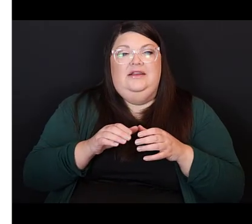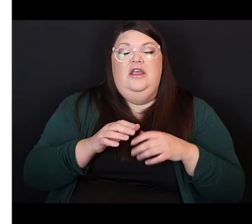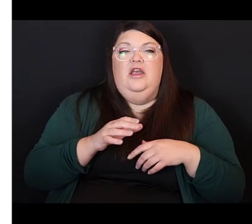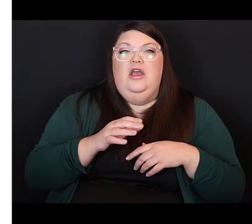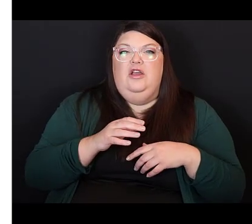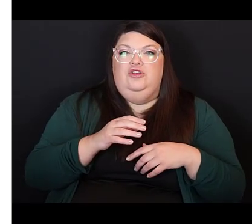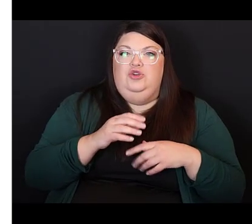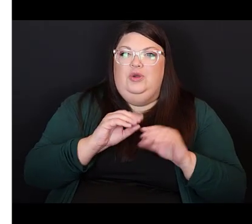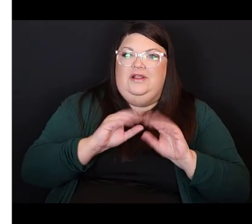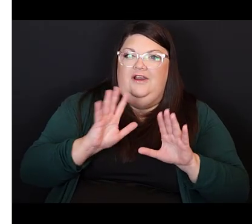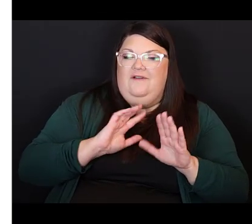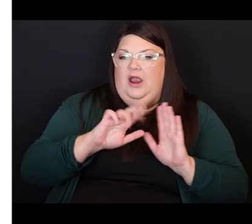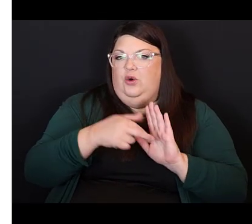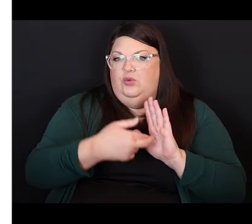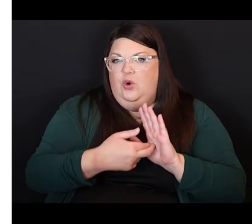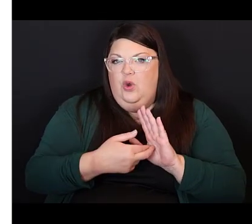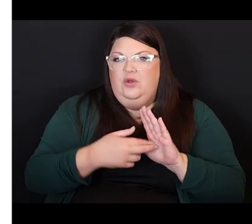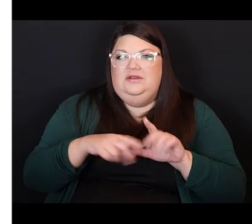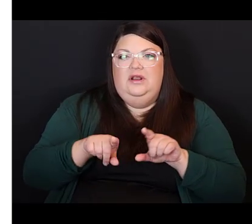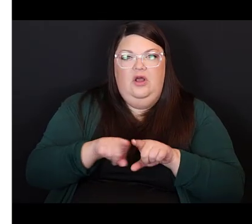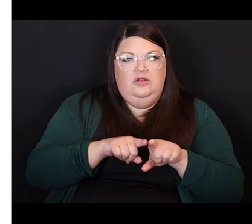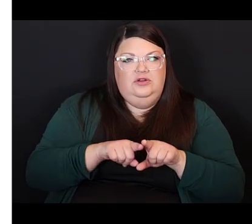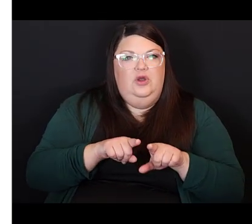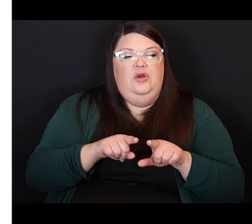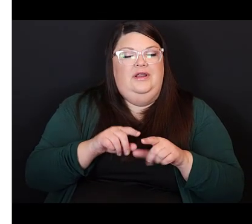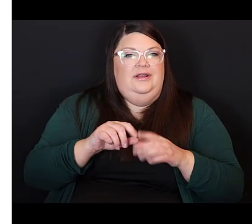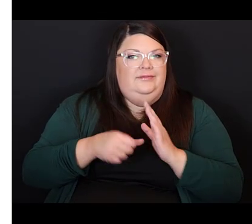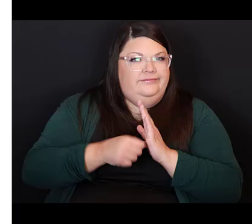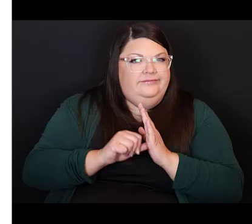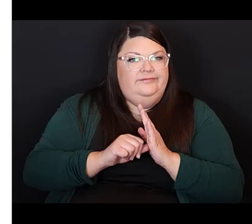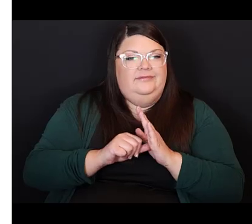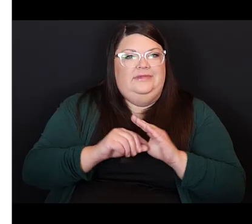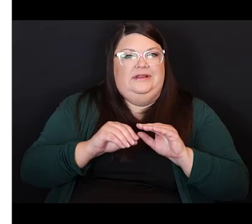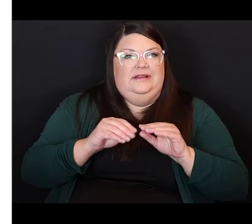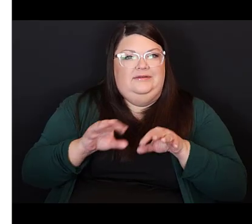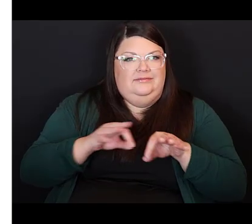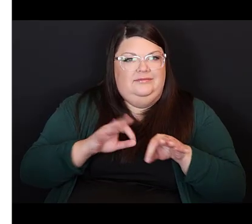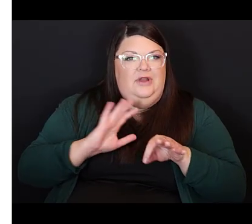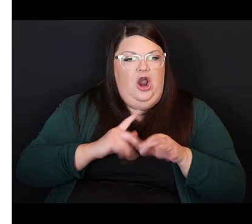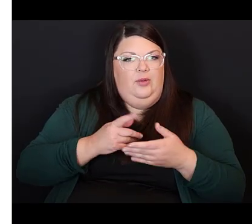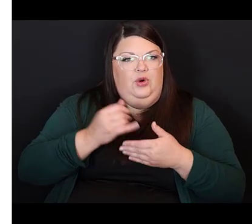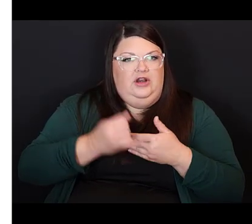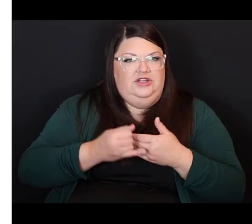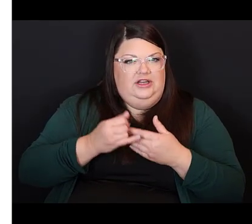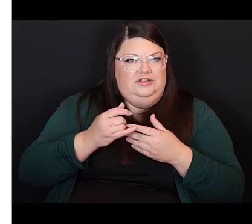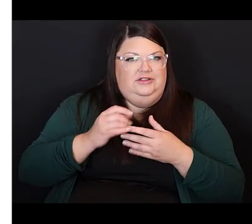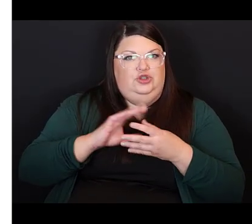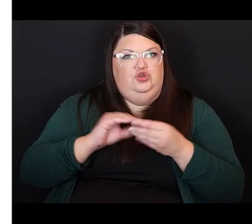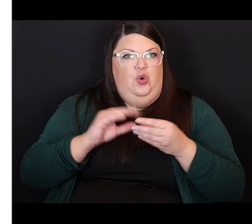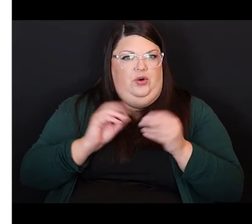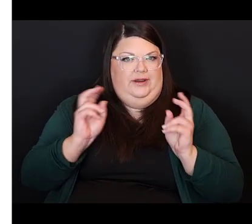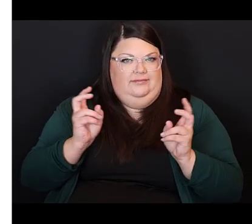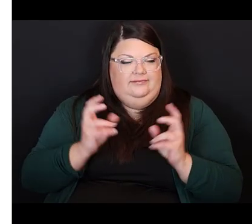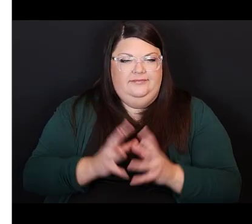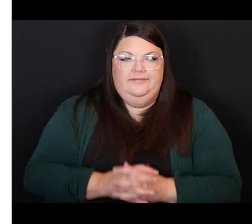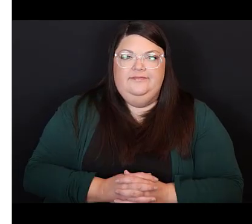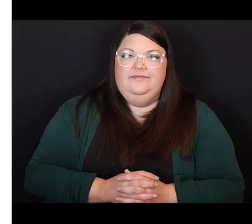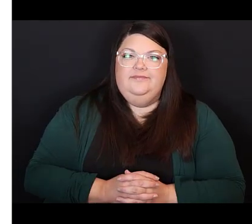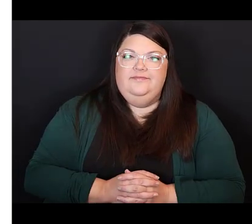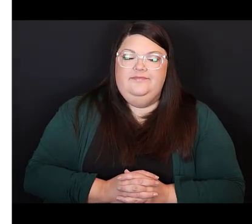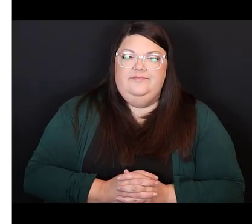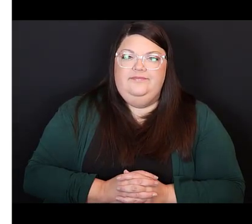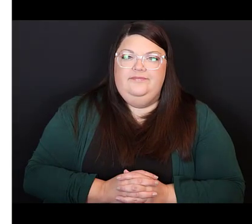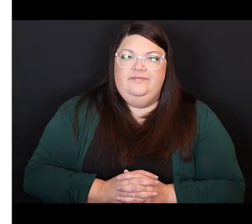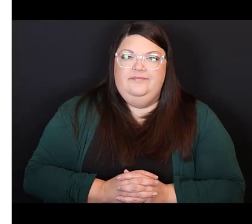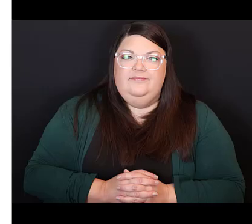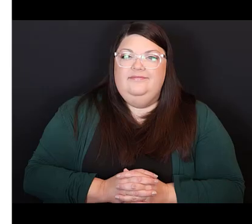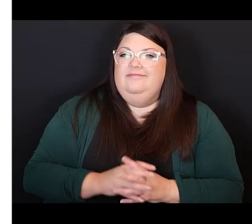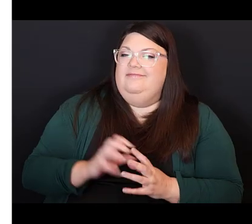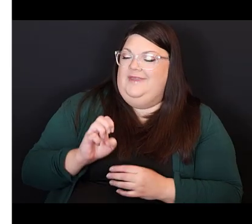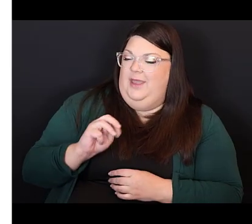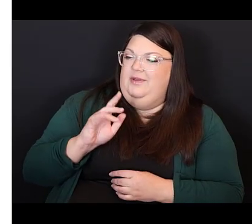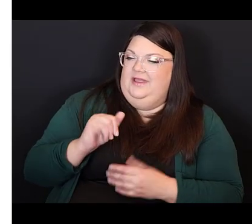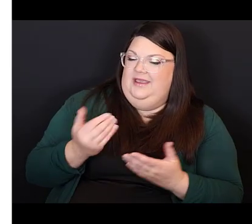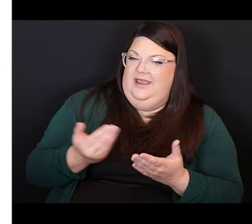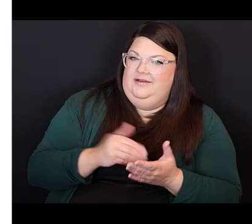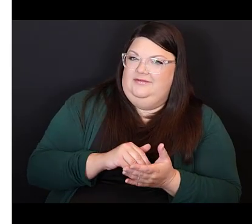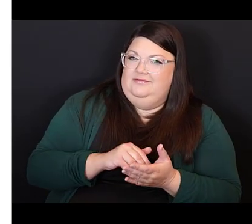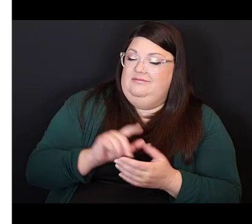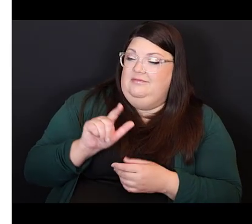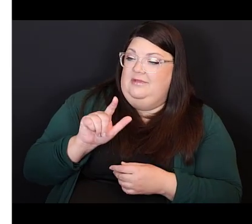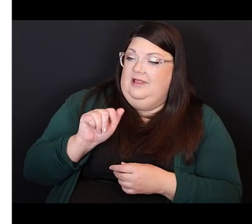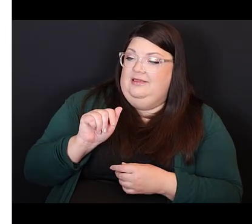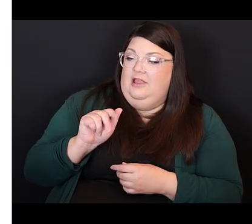evaluation is about telling our story. [Emily] Emily again. Lauren,